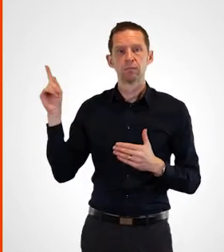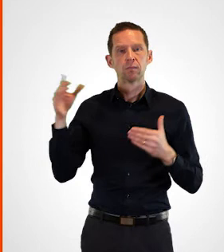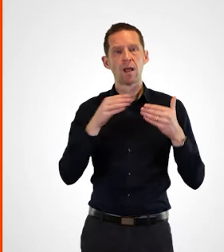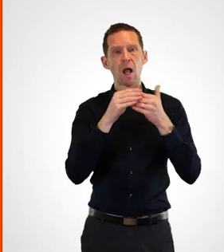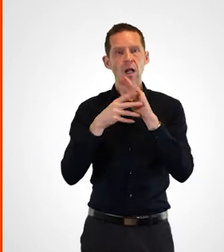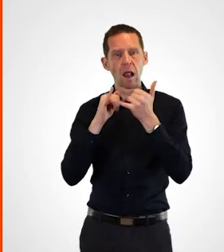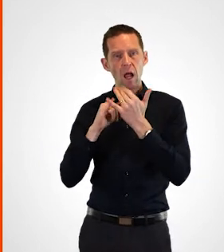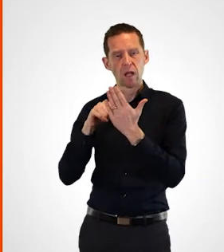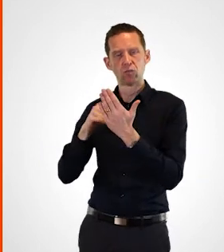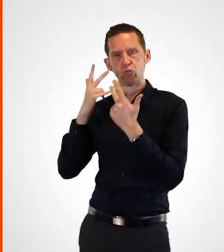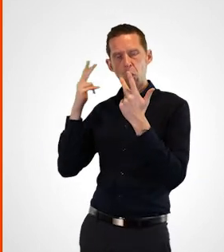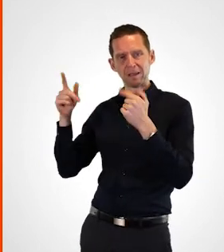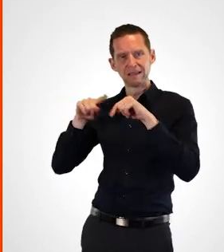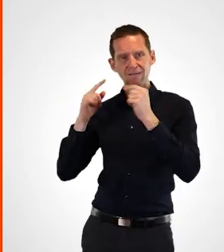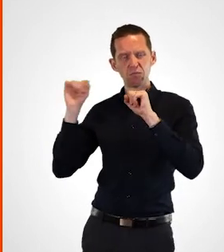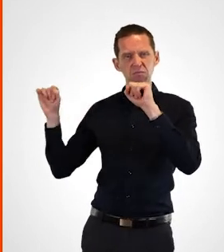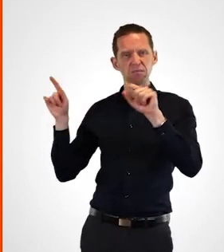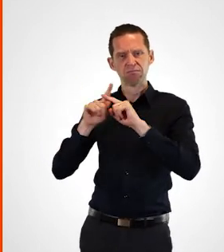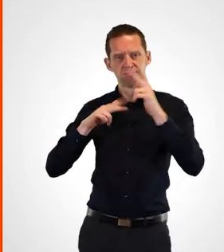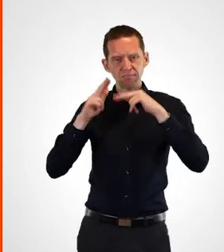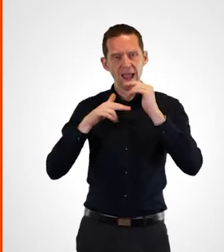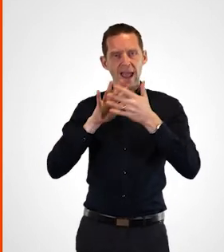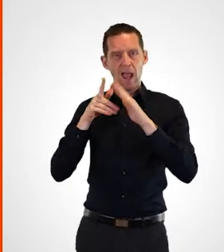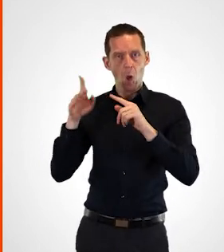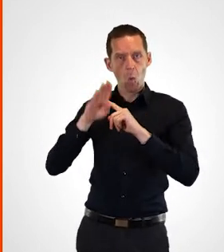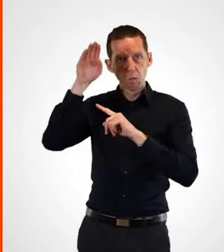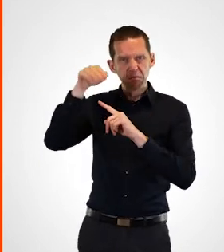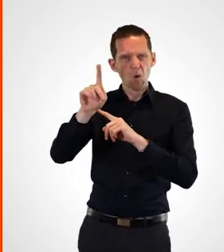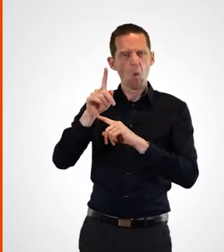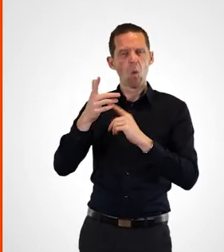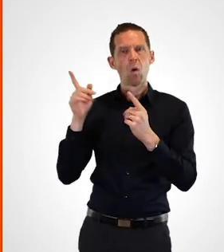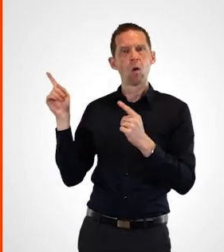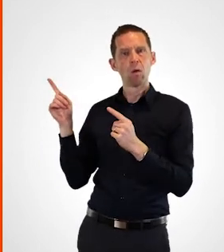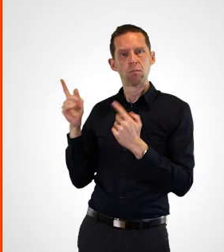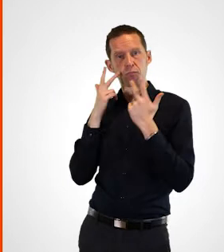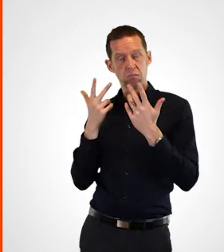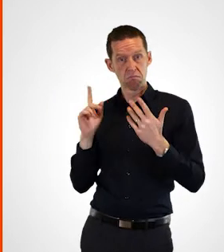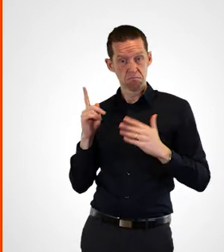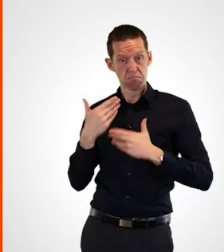the developmental trajectory and the rate of learning. So using that analogy of the path again of how quickly